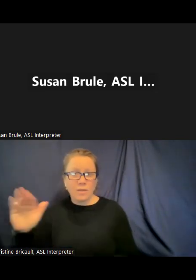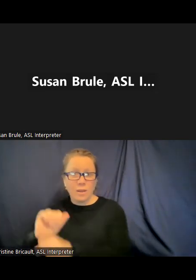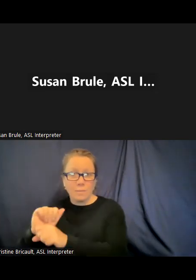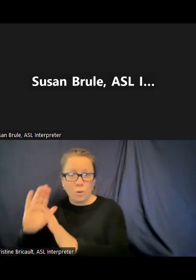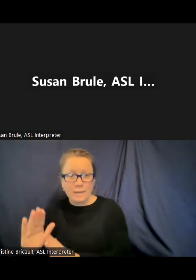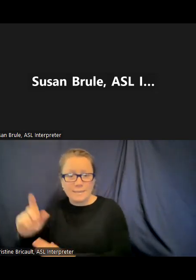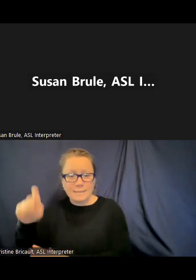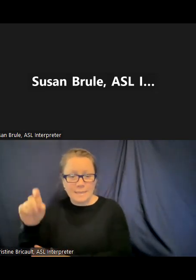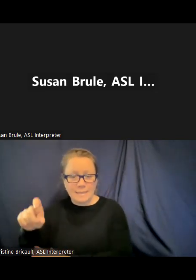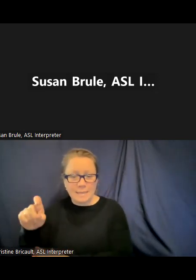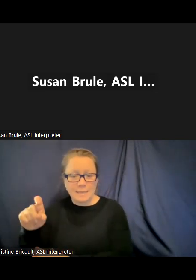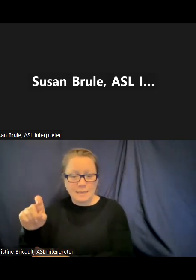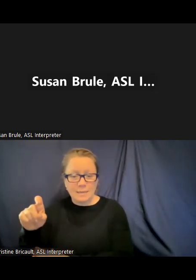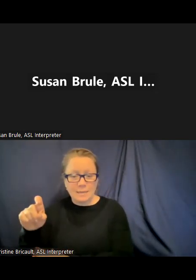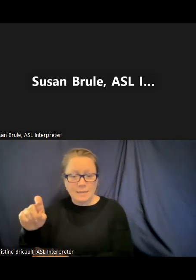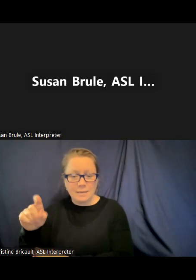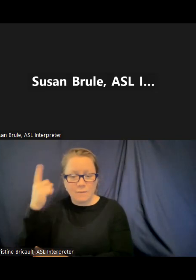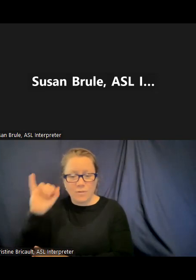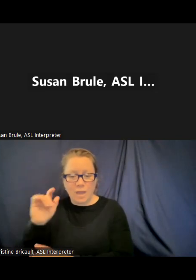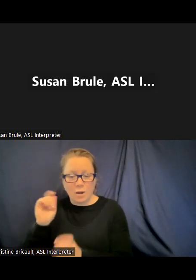for the accommodation is not obvious.